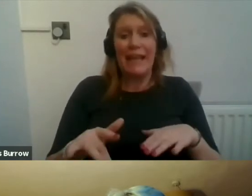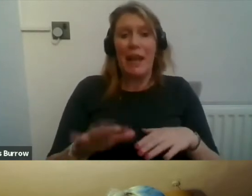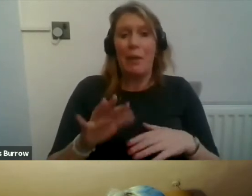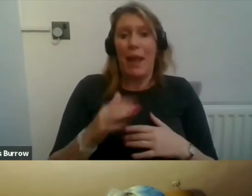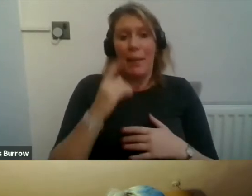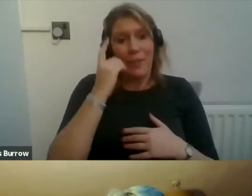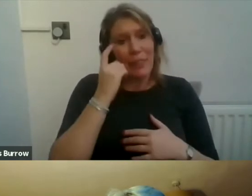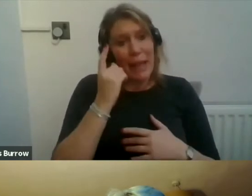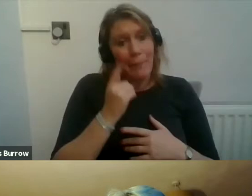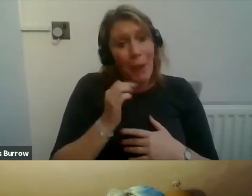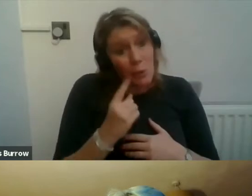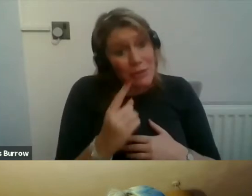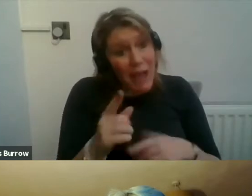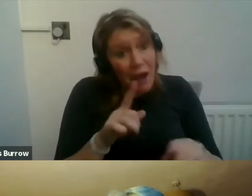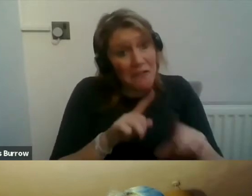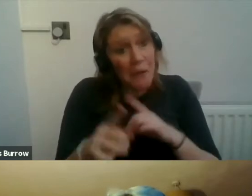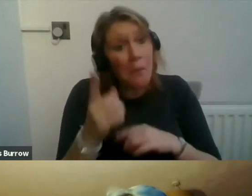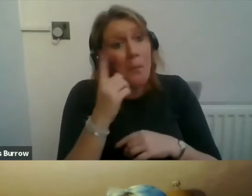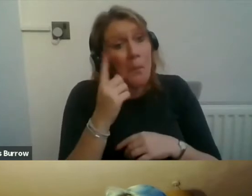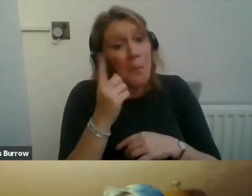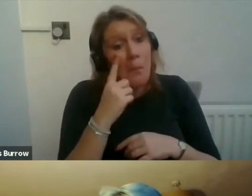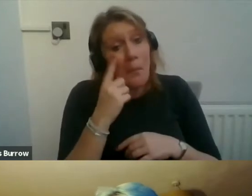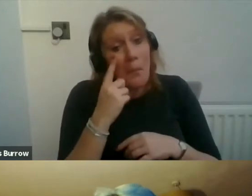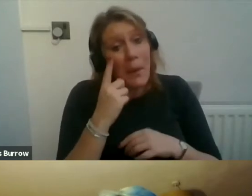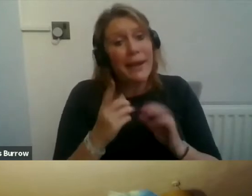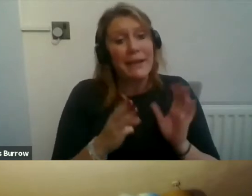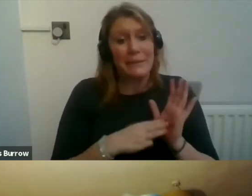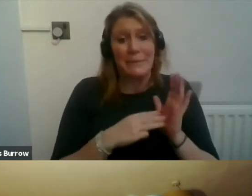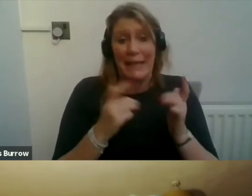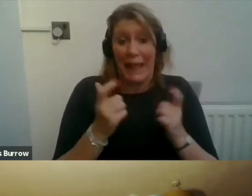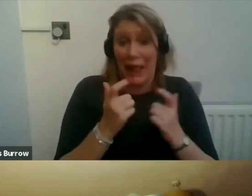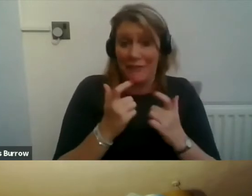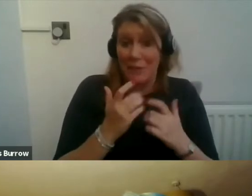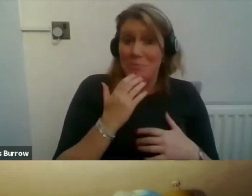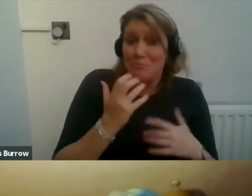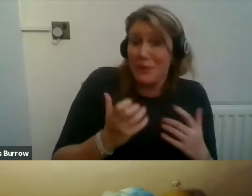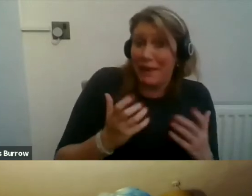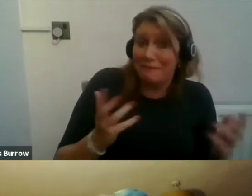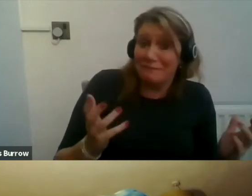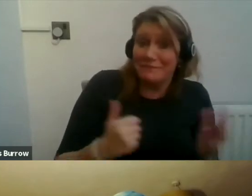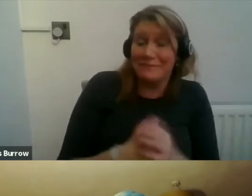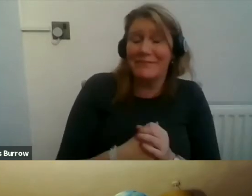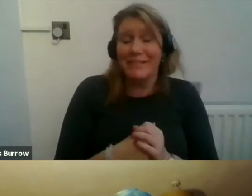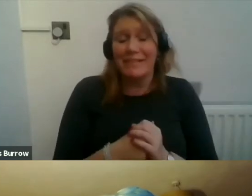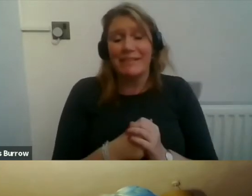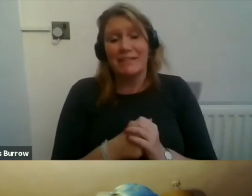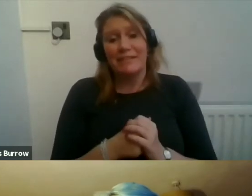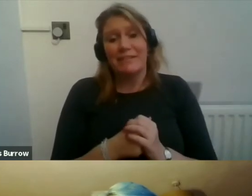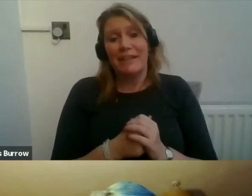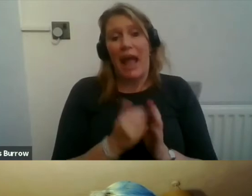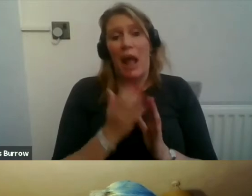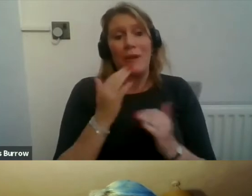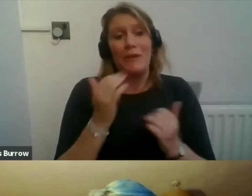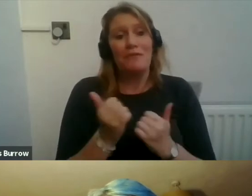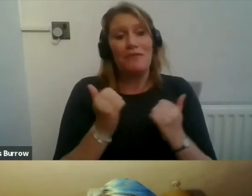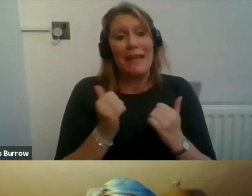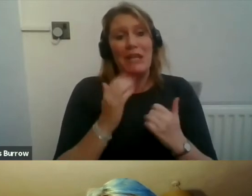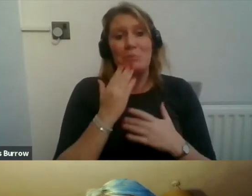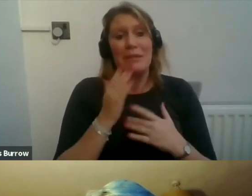yourself. That would be great wouldn't it. And when you do send it in to Together 2012 because we would always